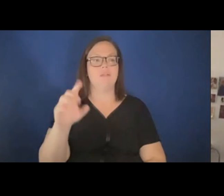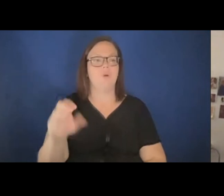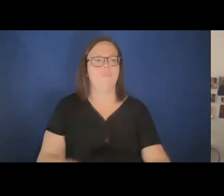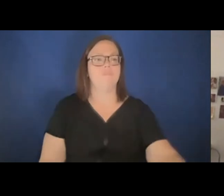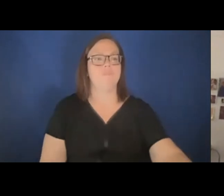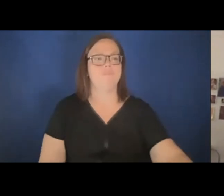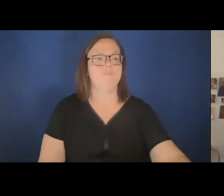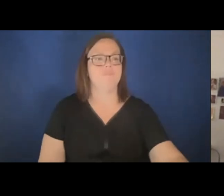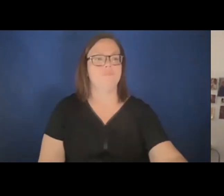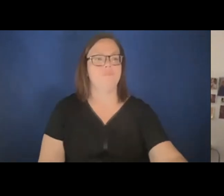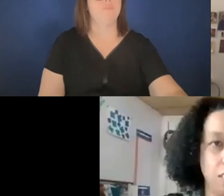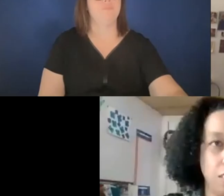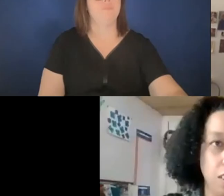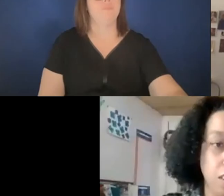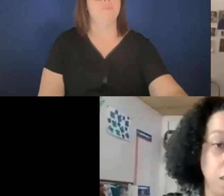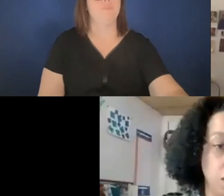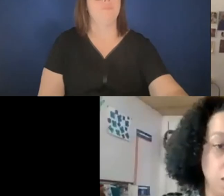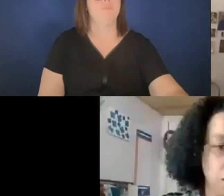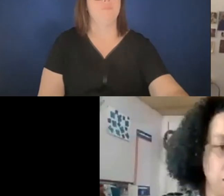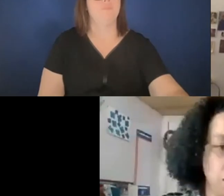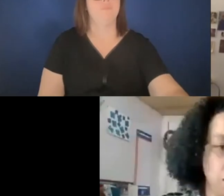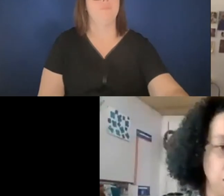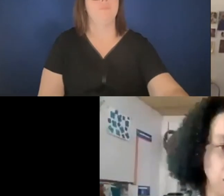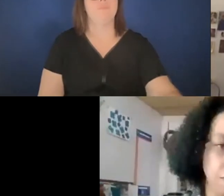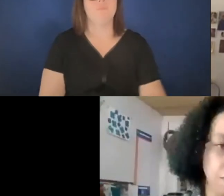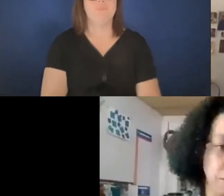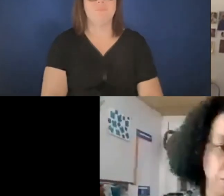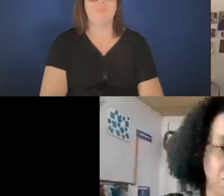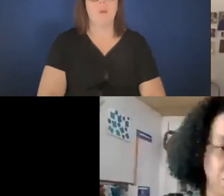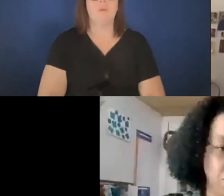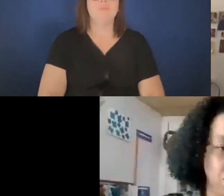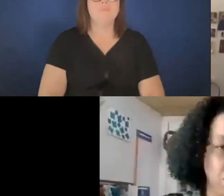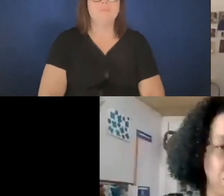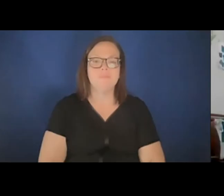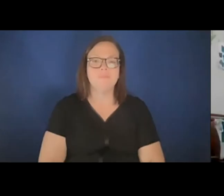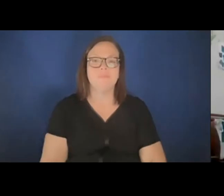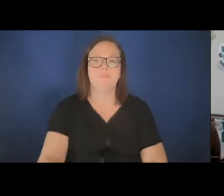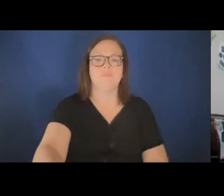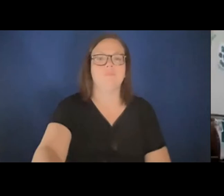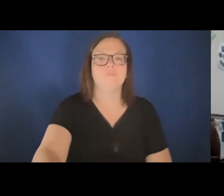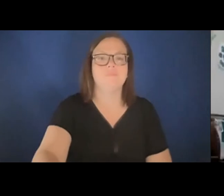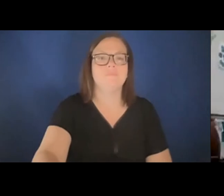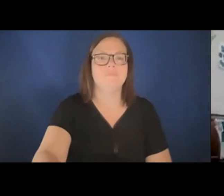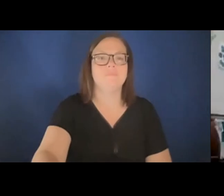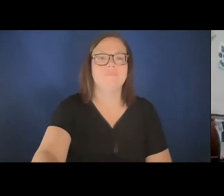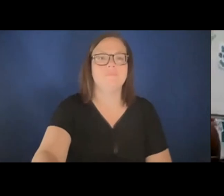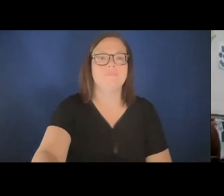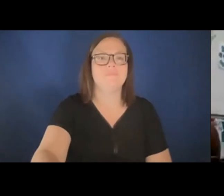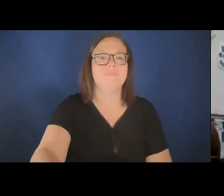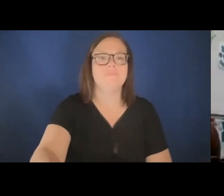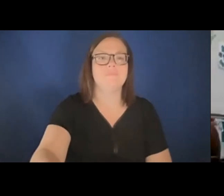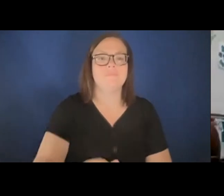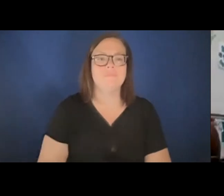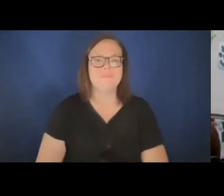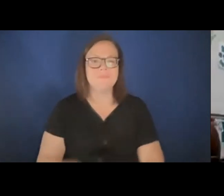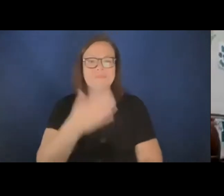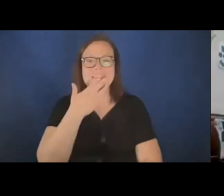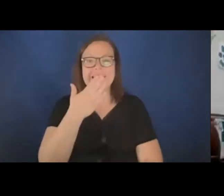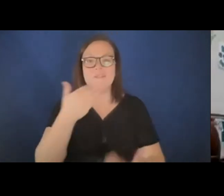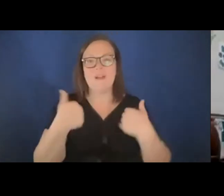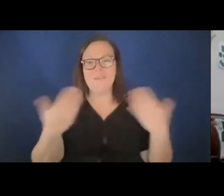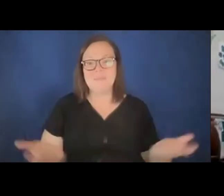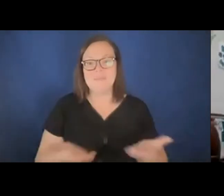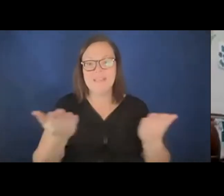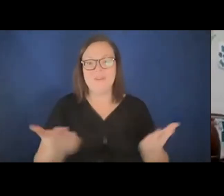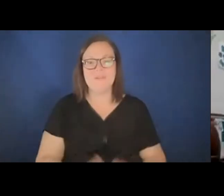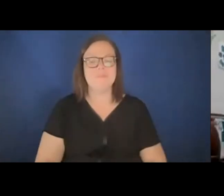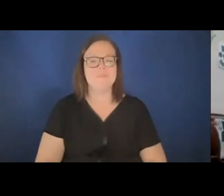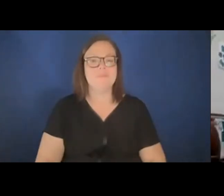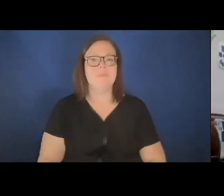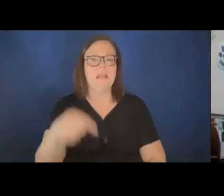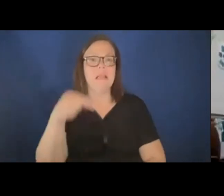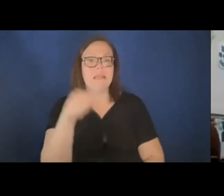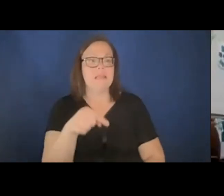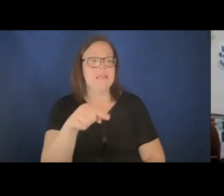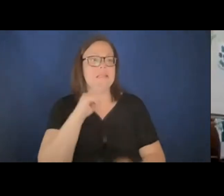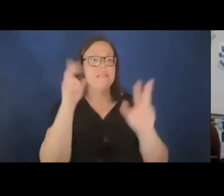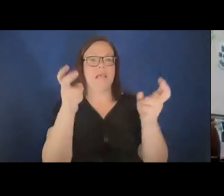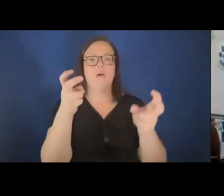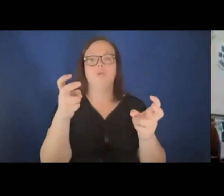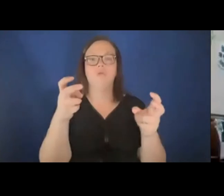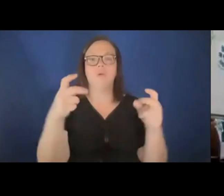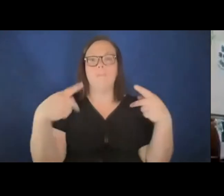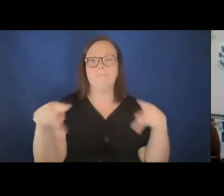Sorry! Alright, well thank you for having me. Alright.So this it titled, "Party Girl."